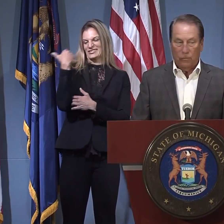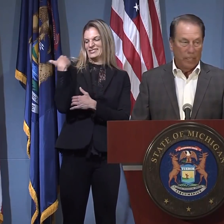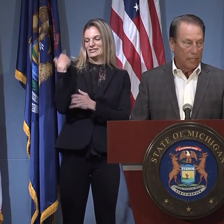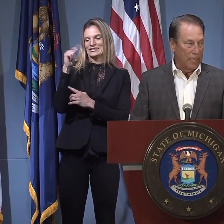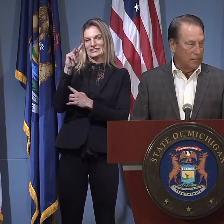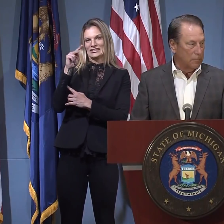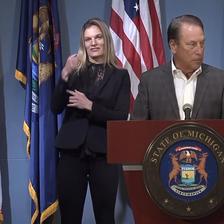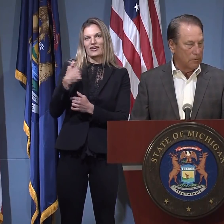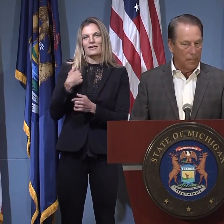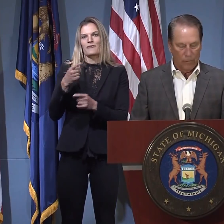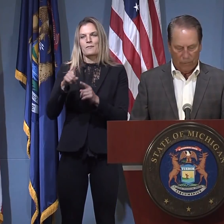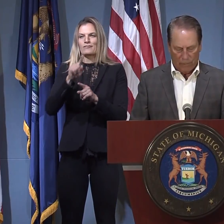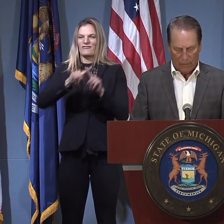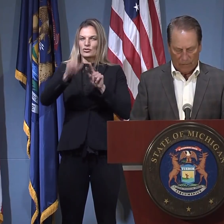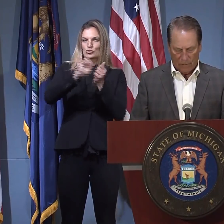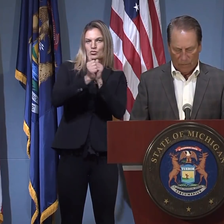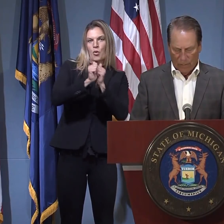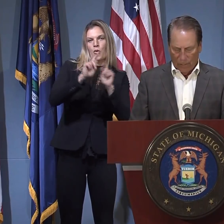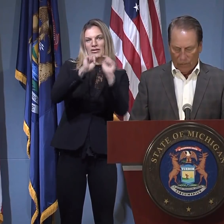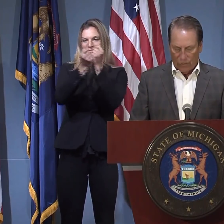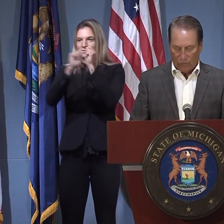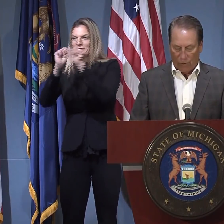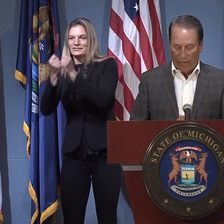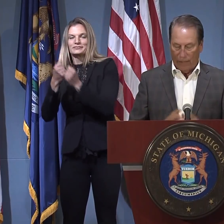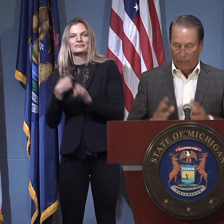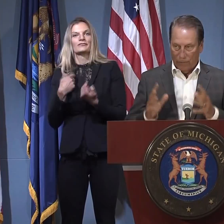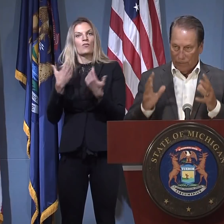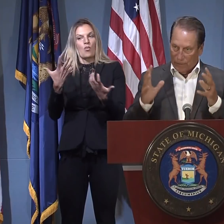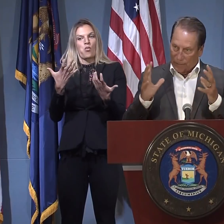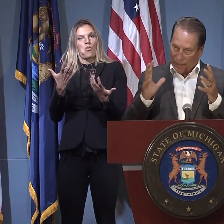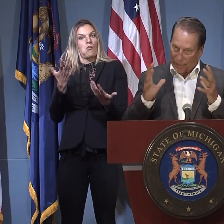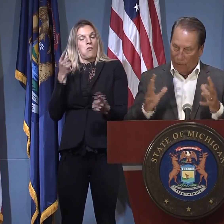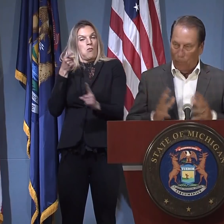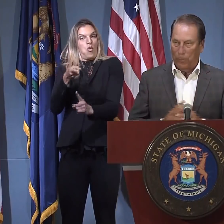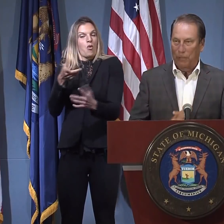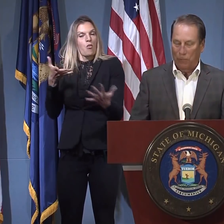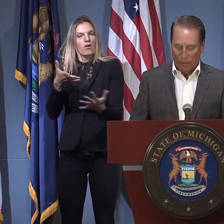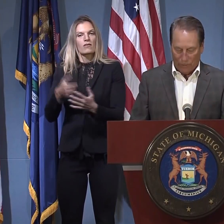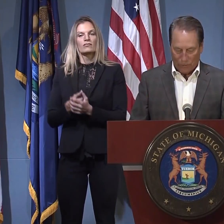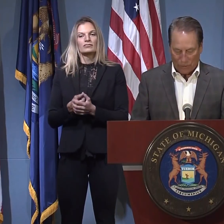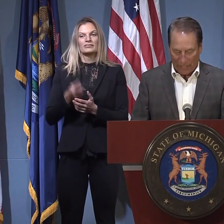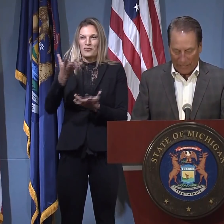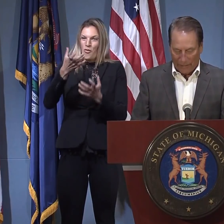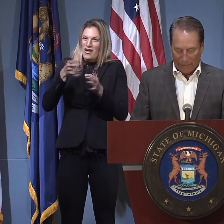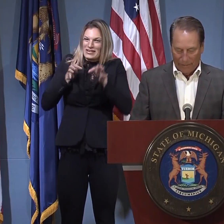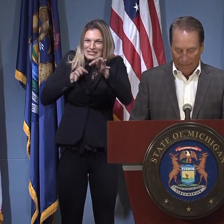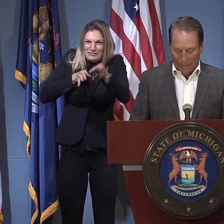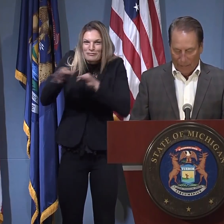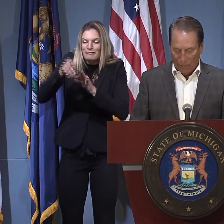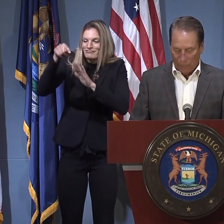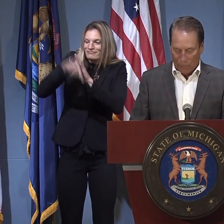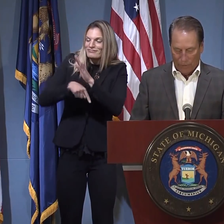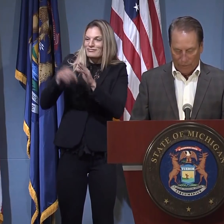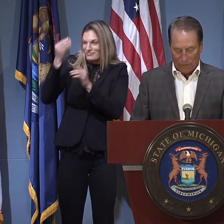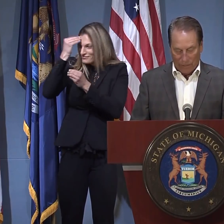WE LAUGH ABOUT THEM. I DID A THING WITH HOWARD THE OTHER NIGHT FOR TV, DWANE CASEY